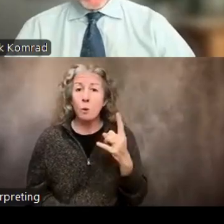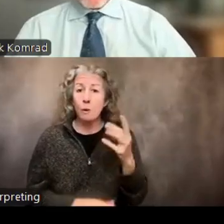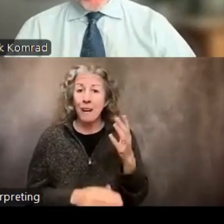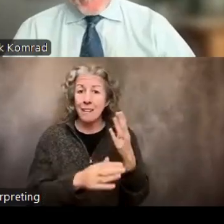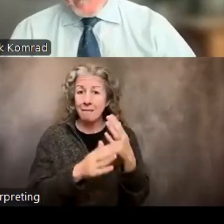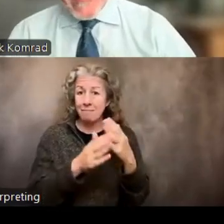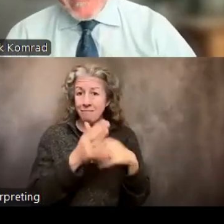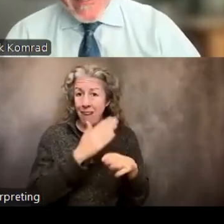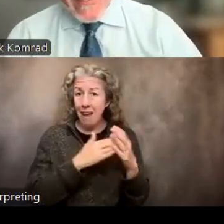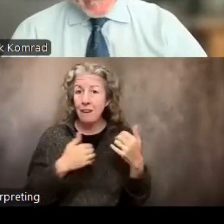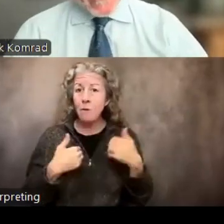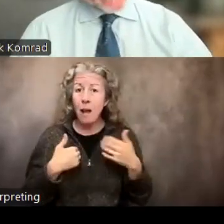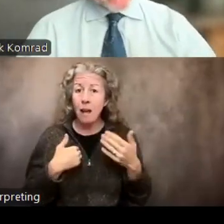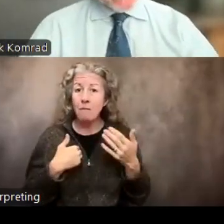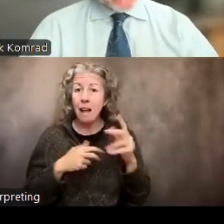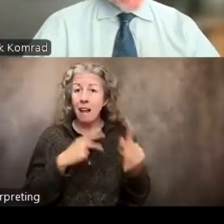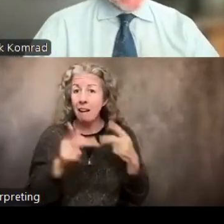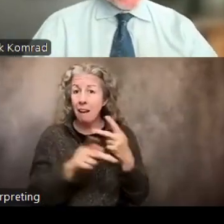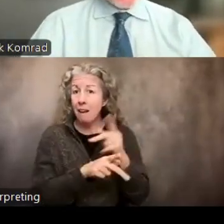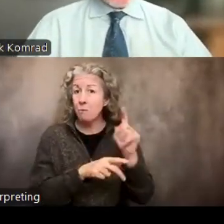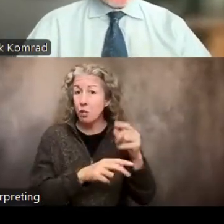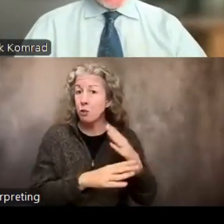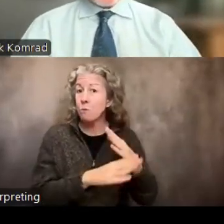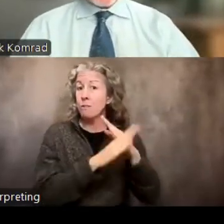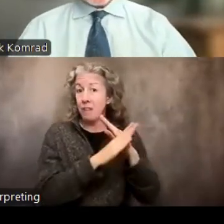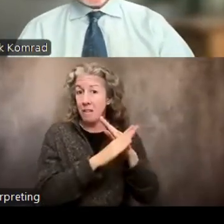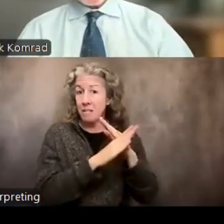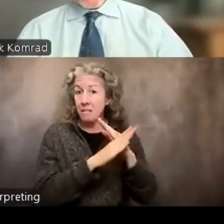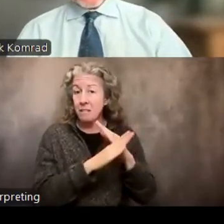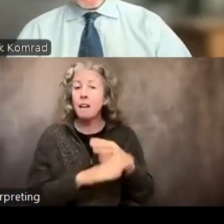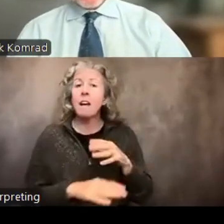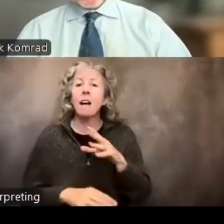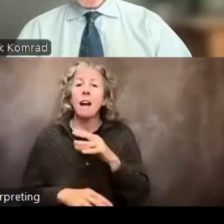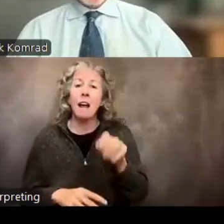prevent, and on the other hand, we have the suicide that we